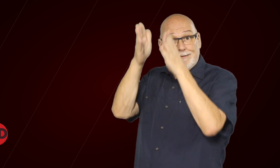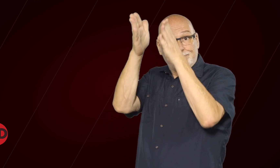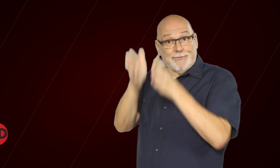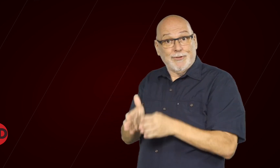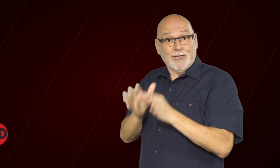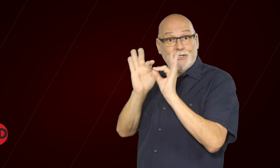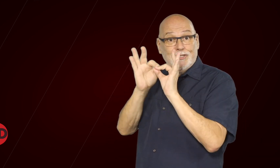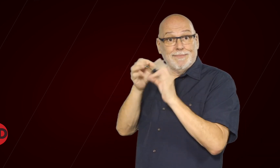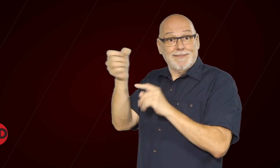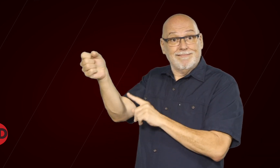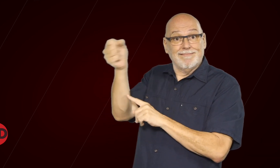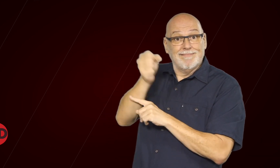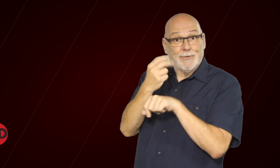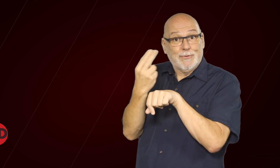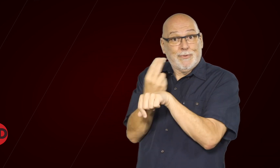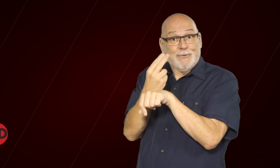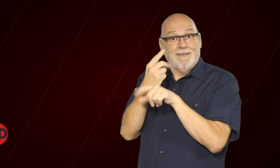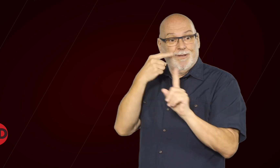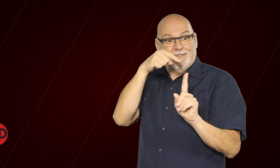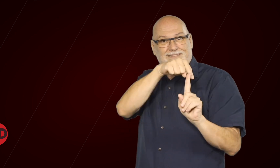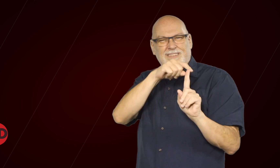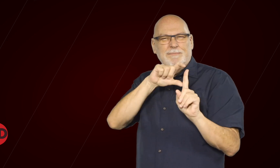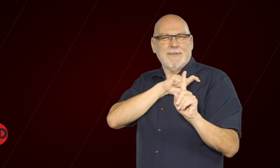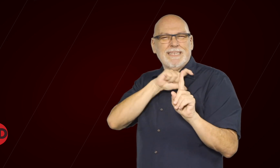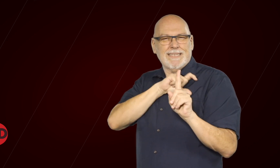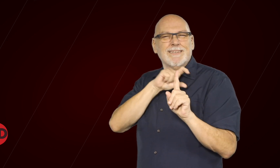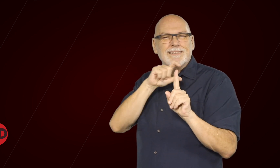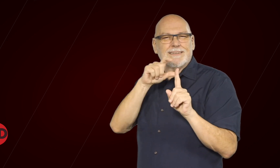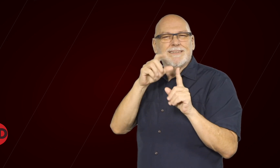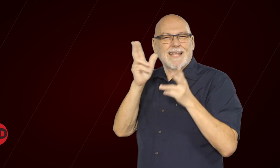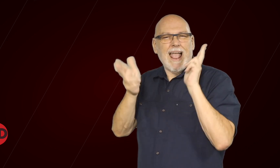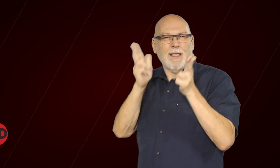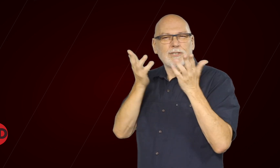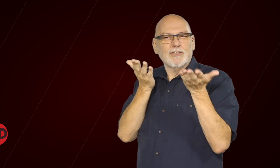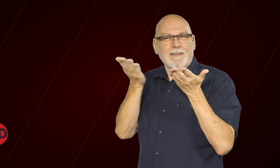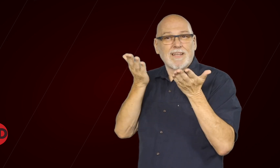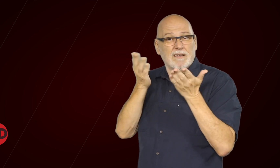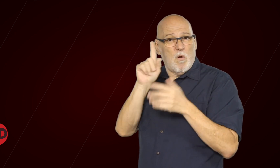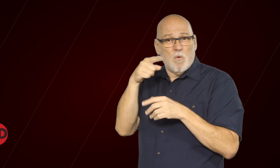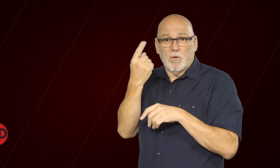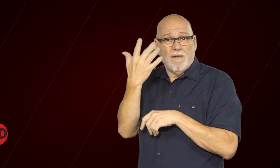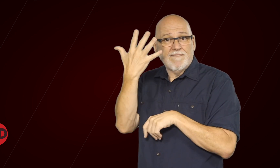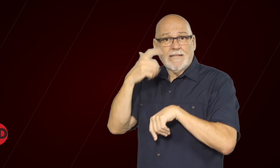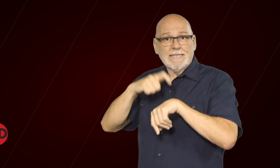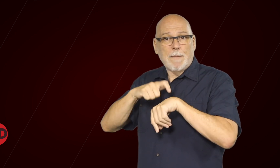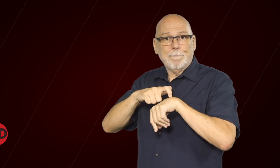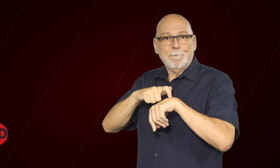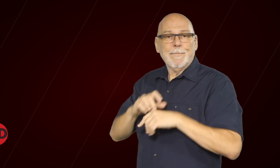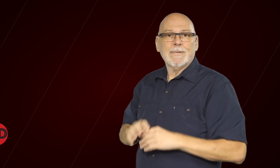interpretation service was used by the Calgary Police Service five times."